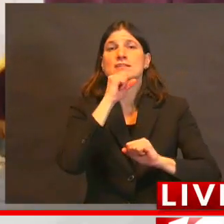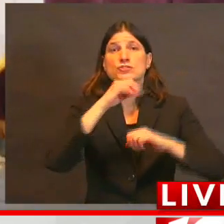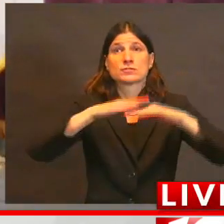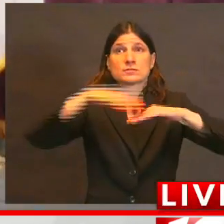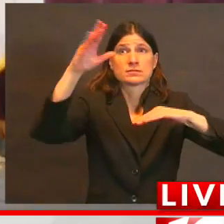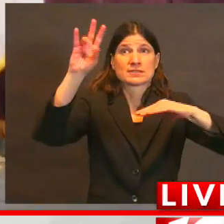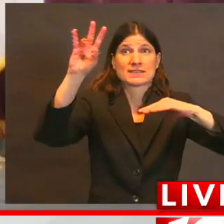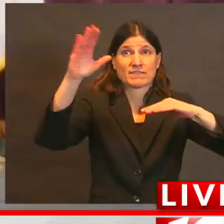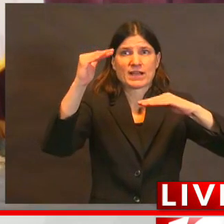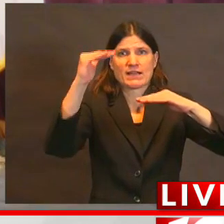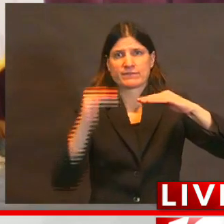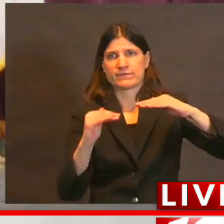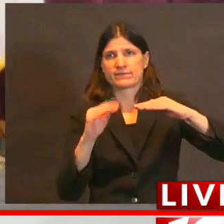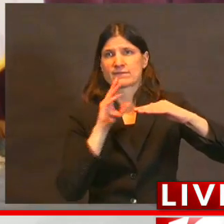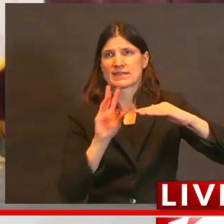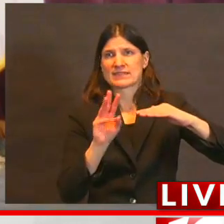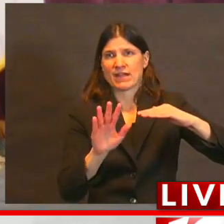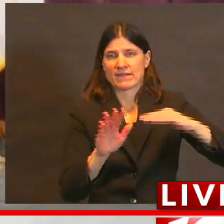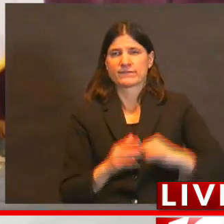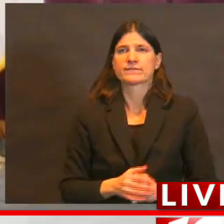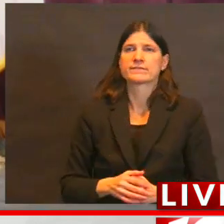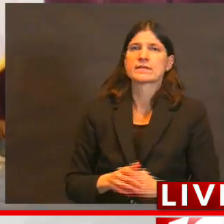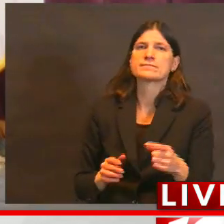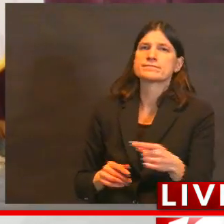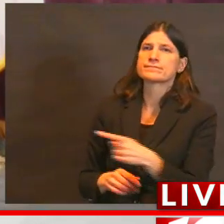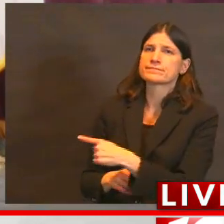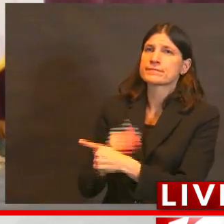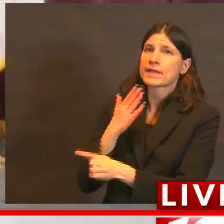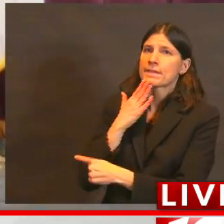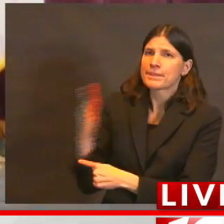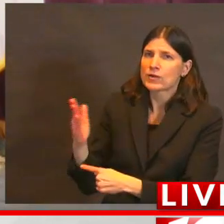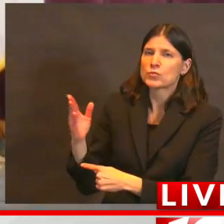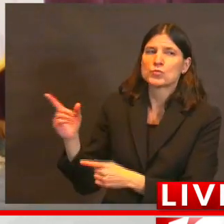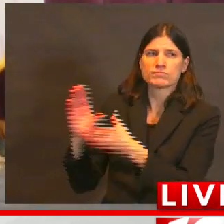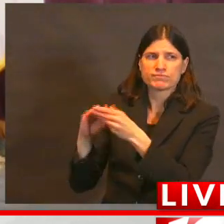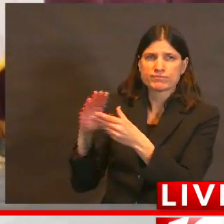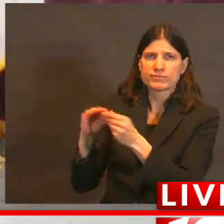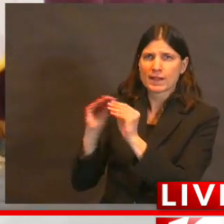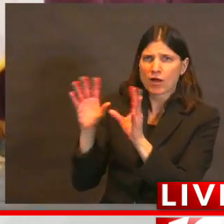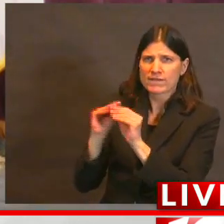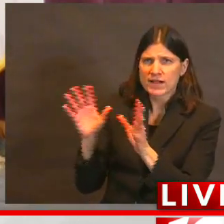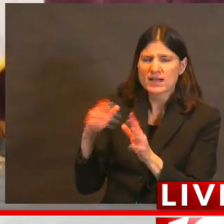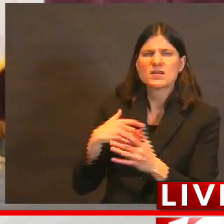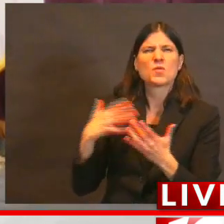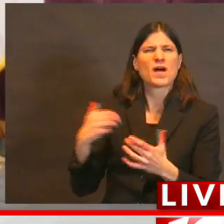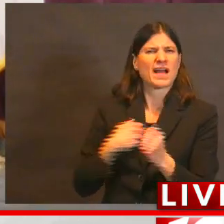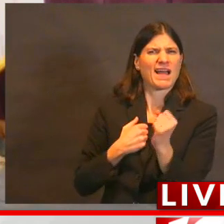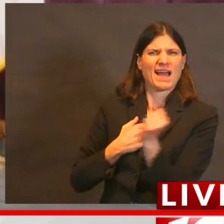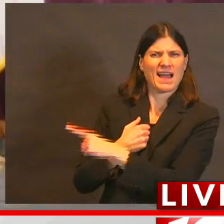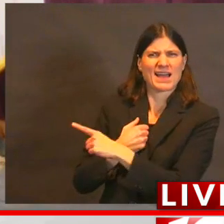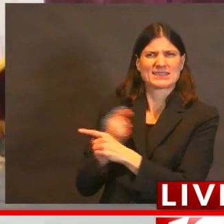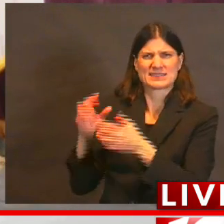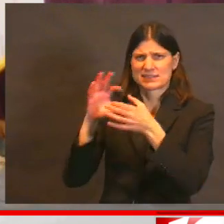DEFINITELY WANT TO BE ABLE TO DO. THANK YOU FOR BREAKING